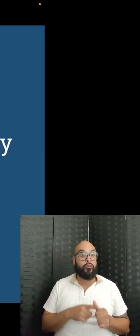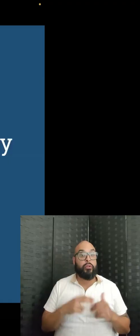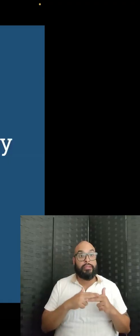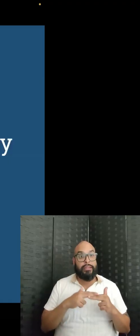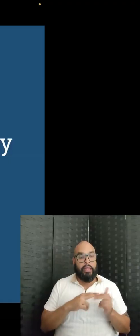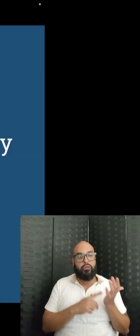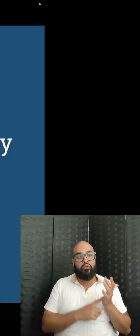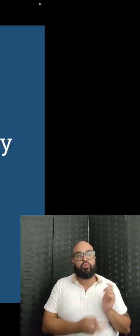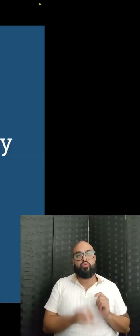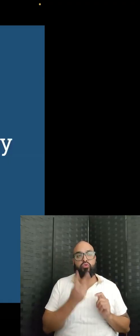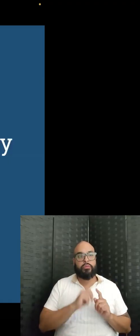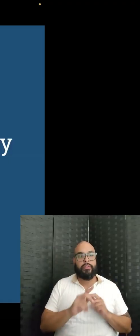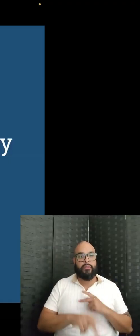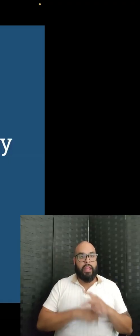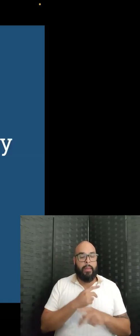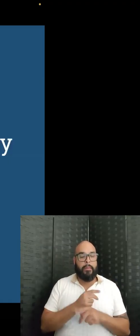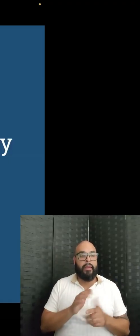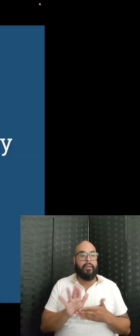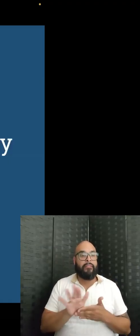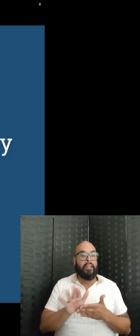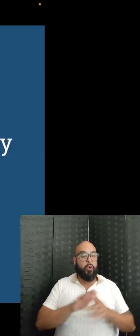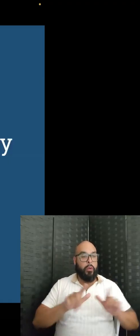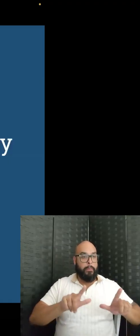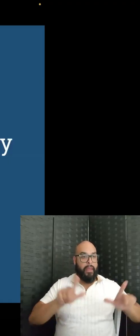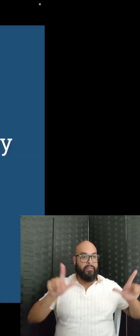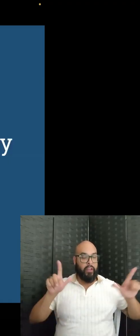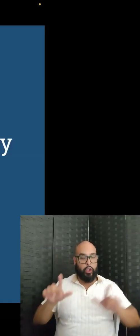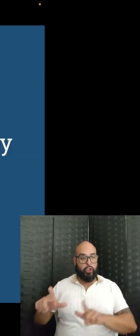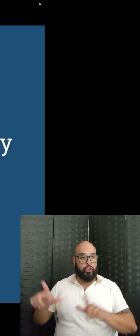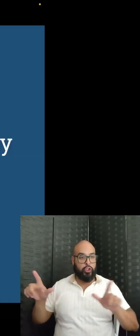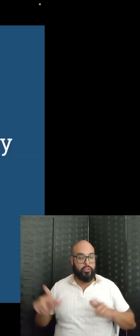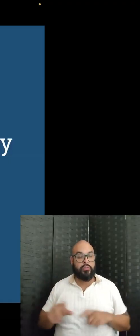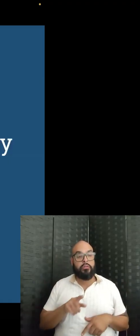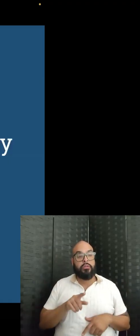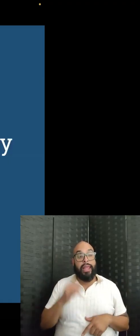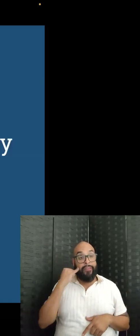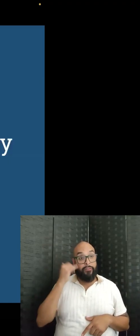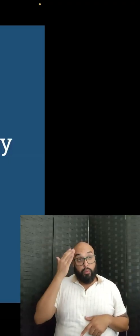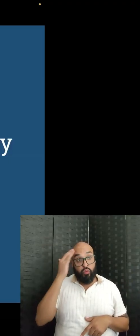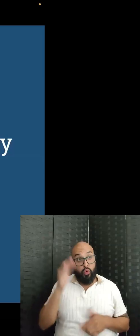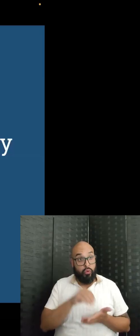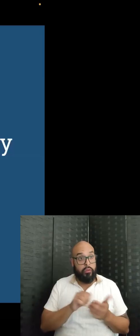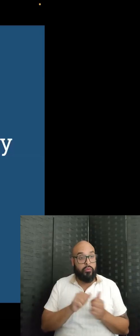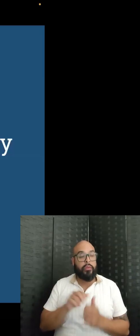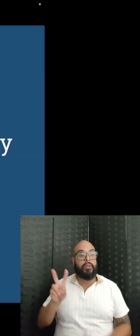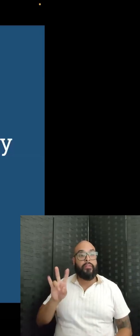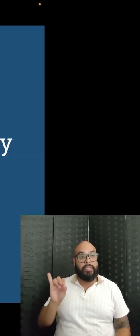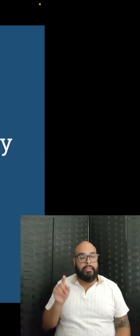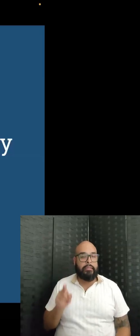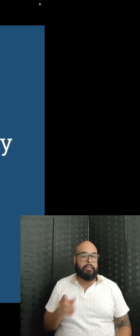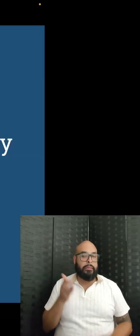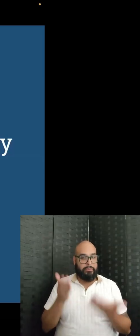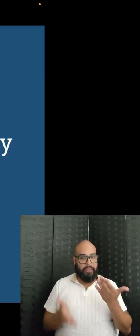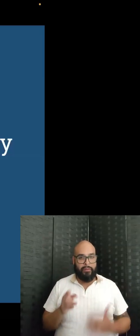And if you're not familiar with students with visual impairments, you may not have ever use this technology or seen a student use it.